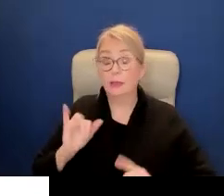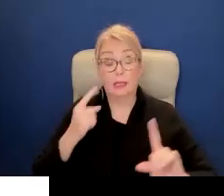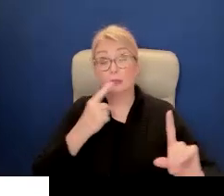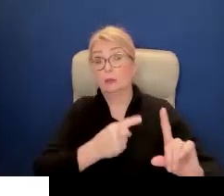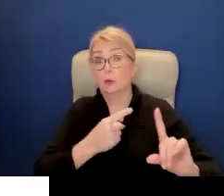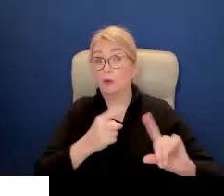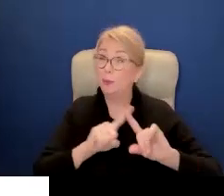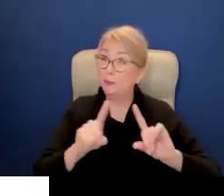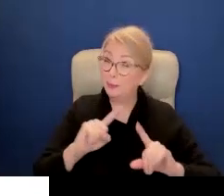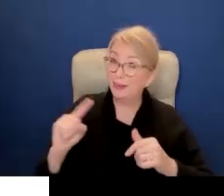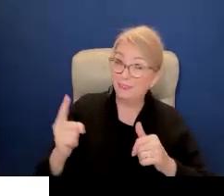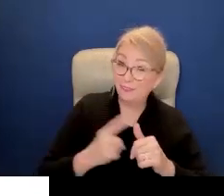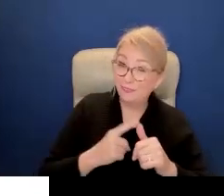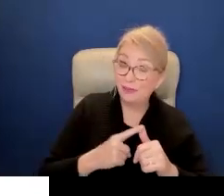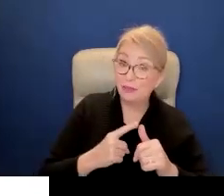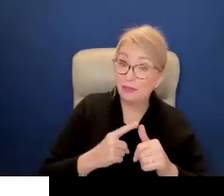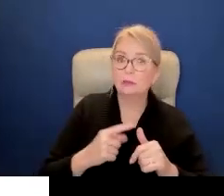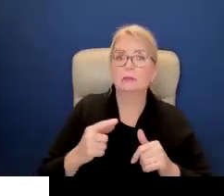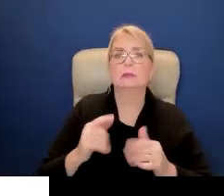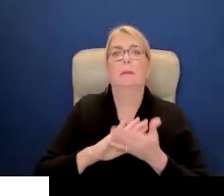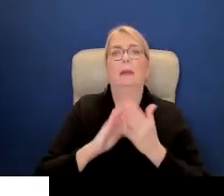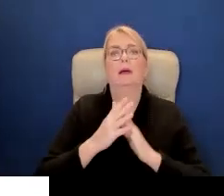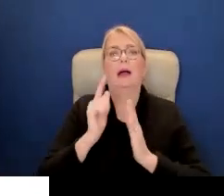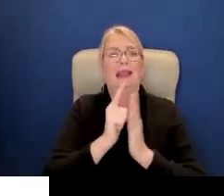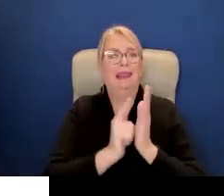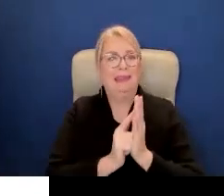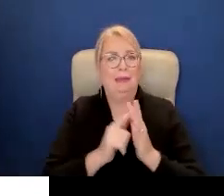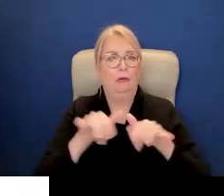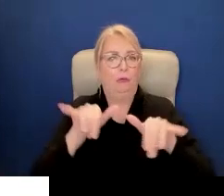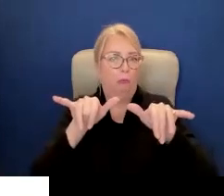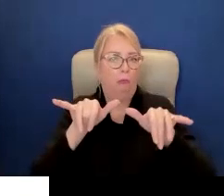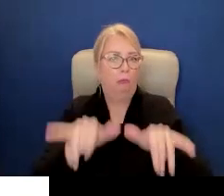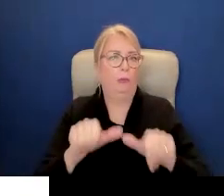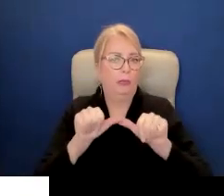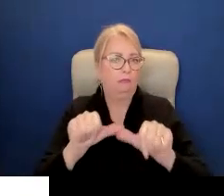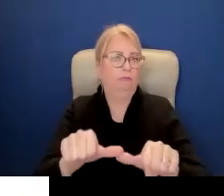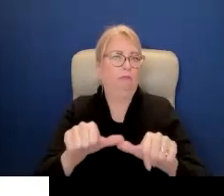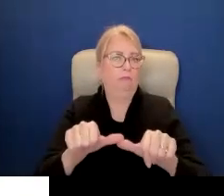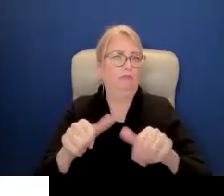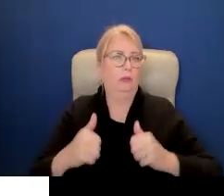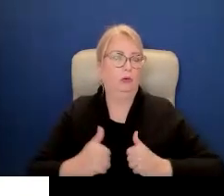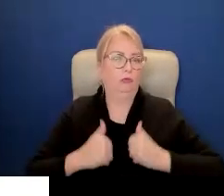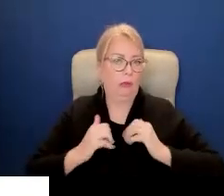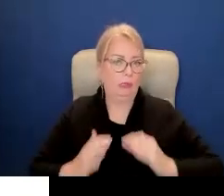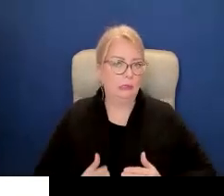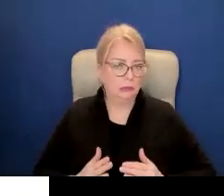you must be a legal, permanent resident before you can apply for citizenship. And I say this because oftentimes these individuals who are scheduling